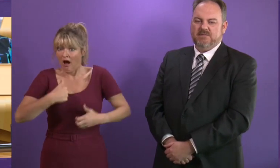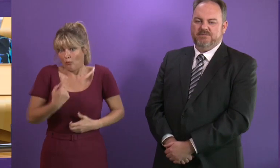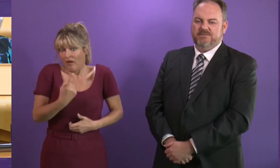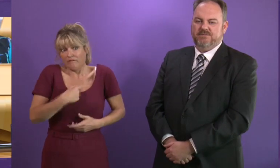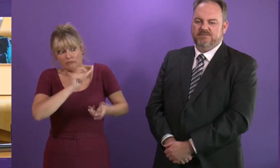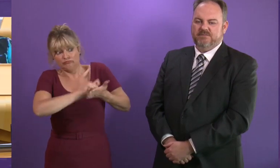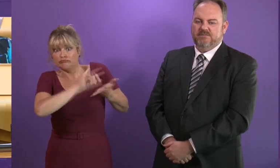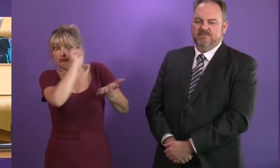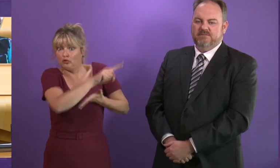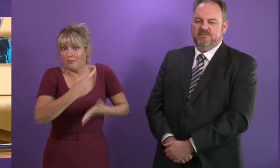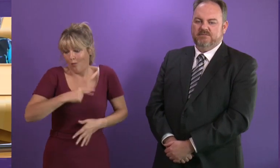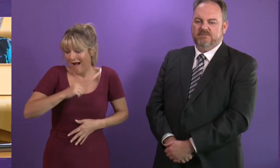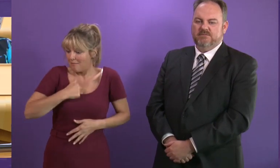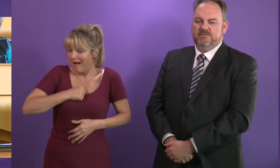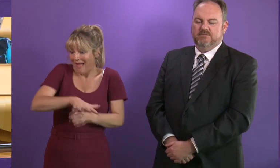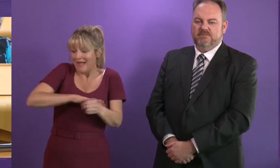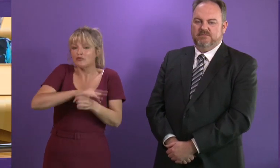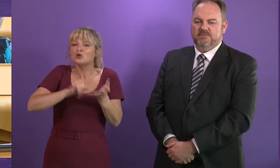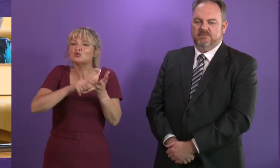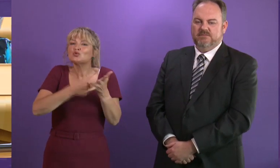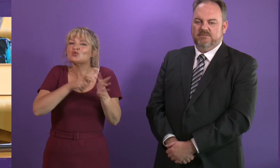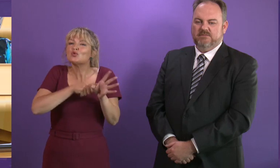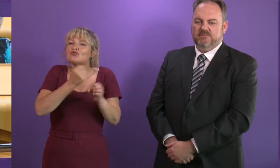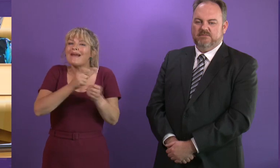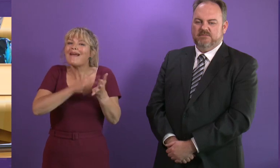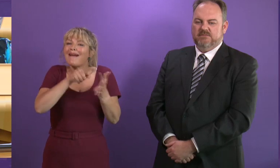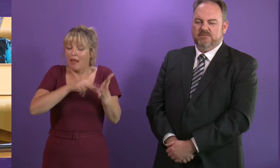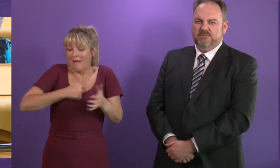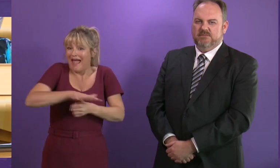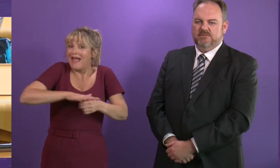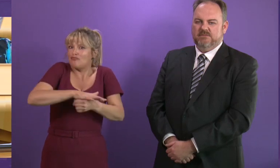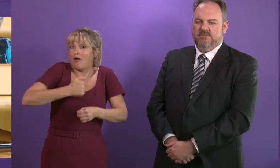I have corresponded with Asda about the issue on behalf of constituents. I encourage Asda